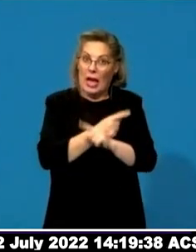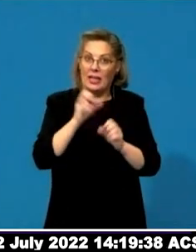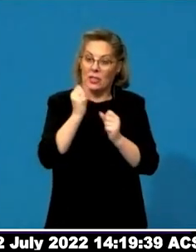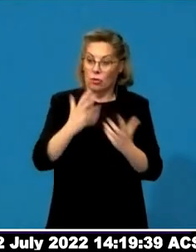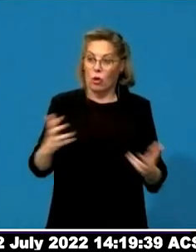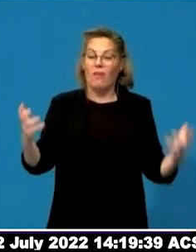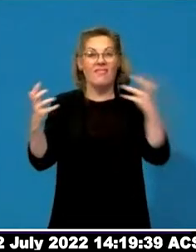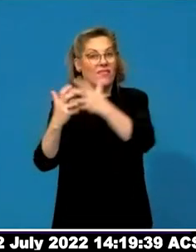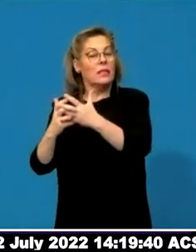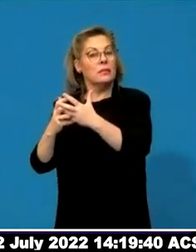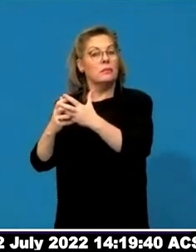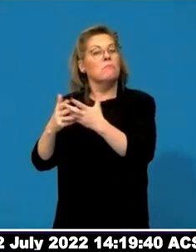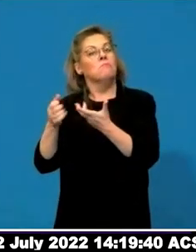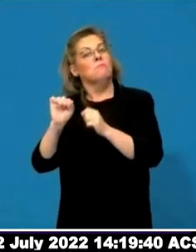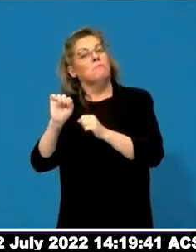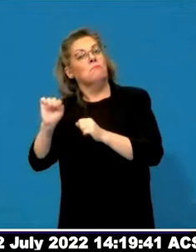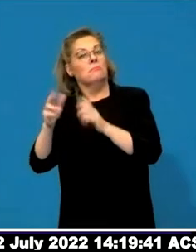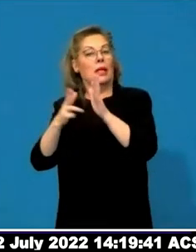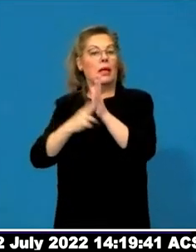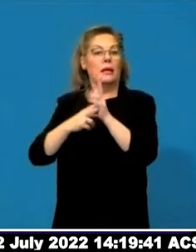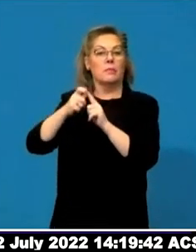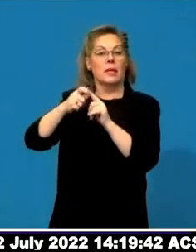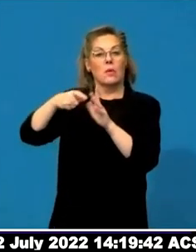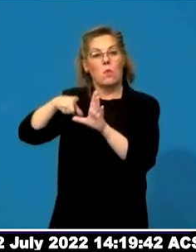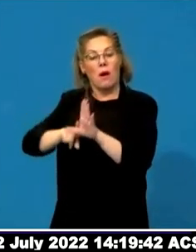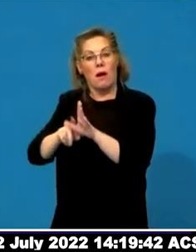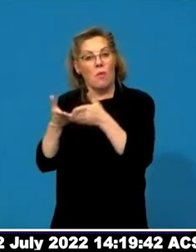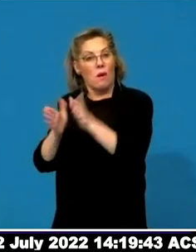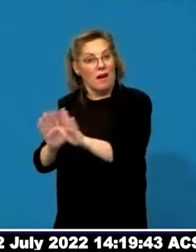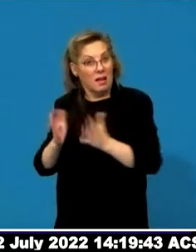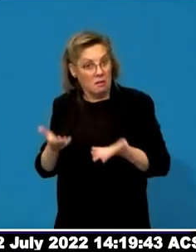that emphasises choice and control for individuals and a model